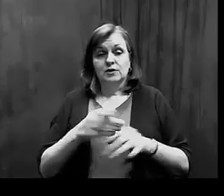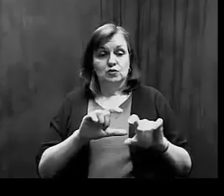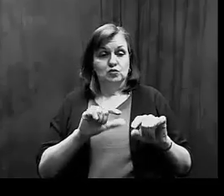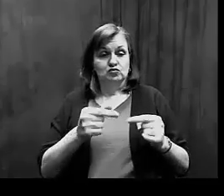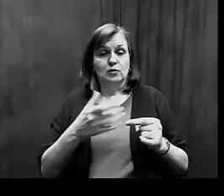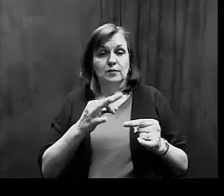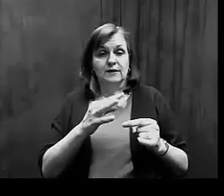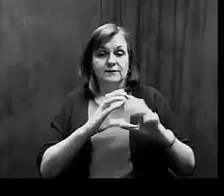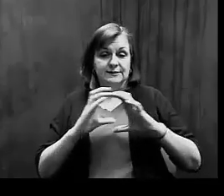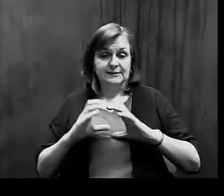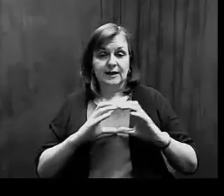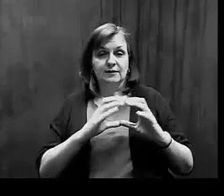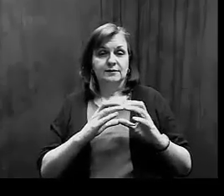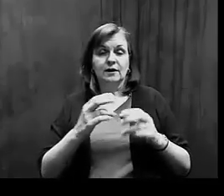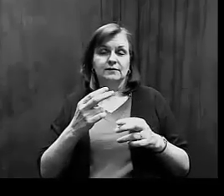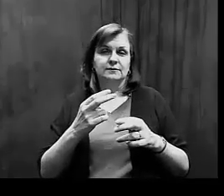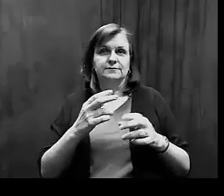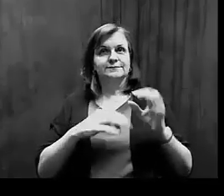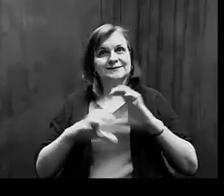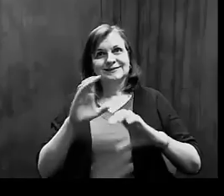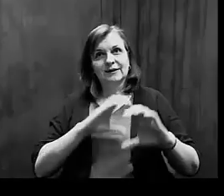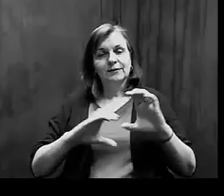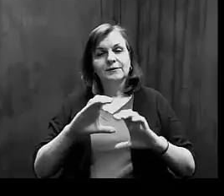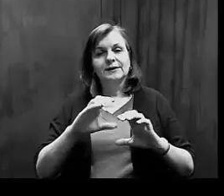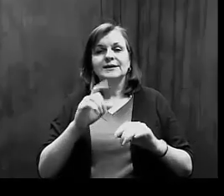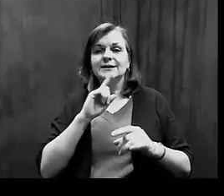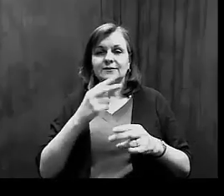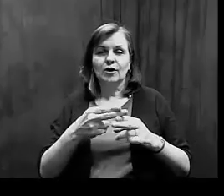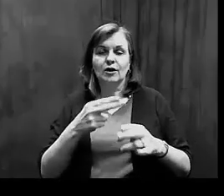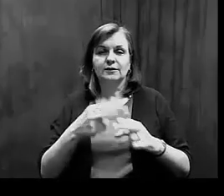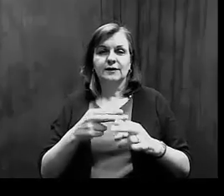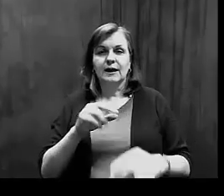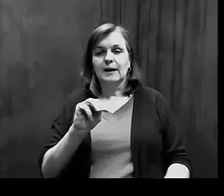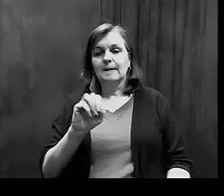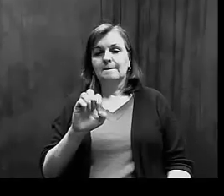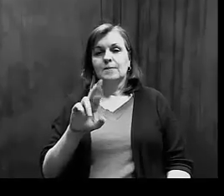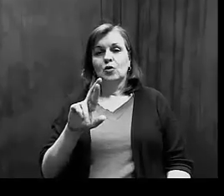one major group that we look at in this is morphogens